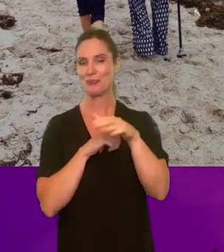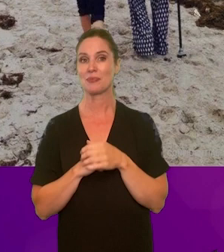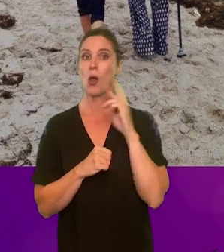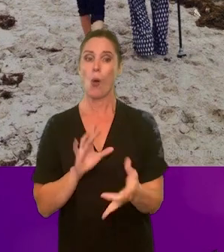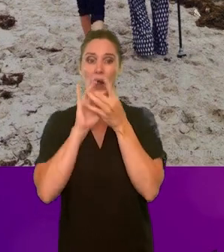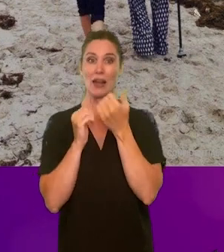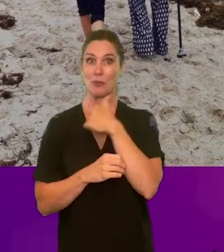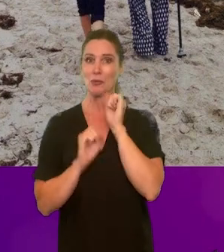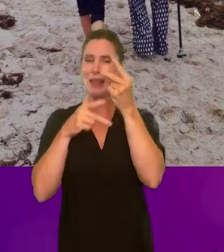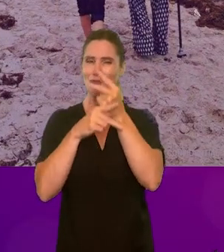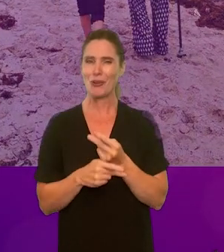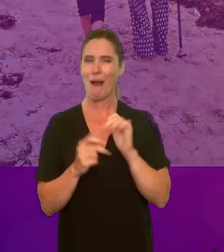Thank you so much.